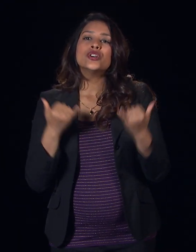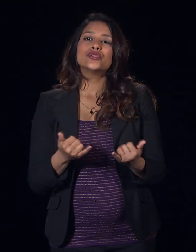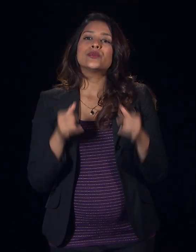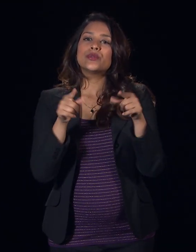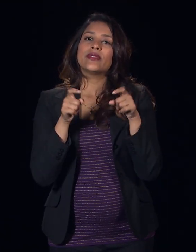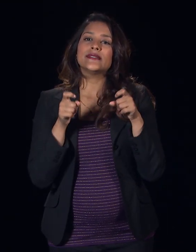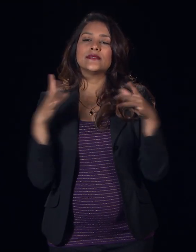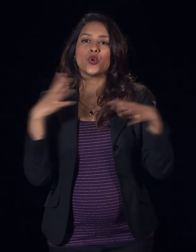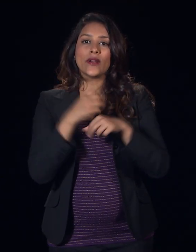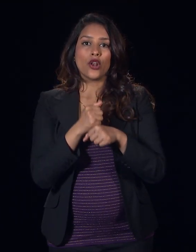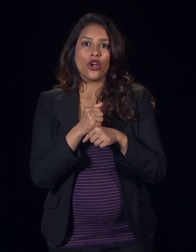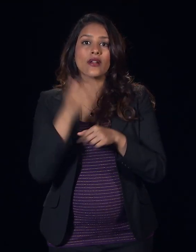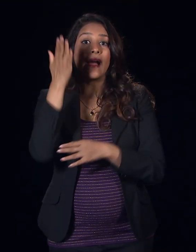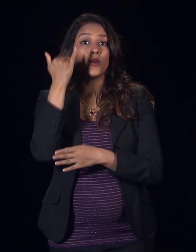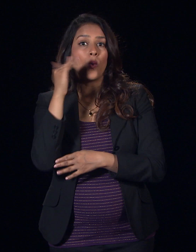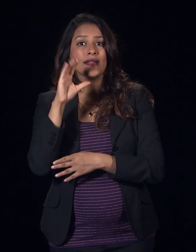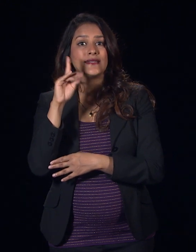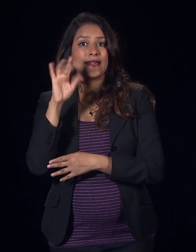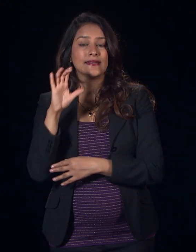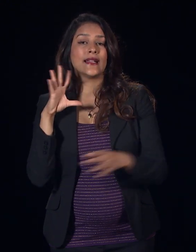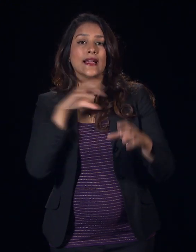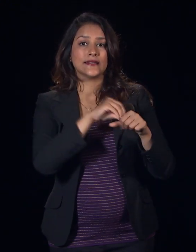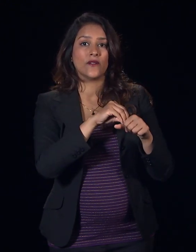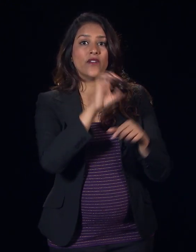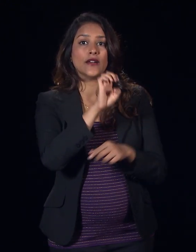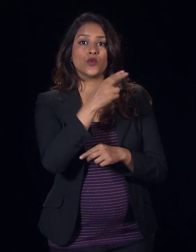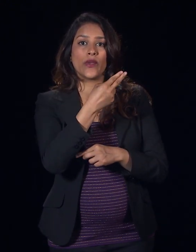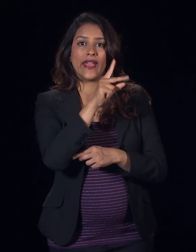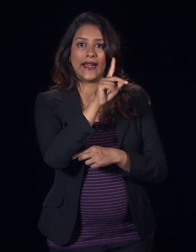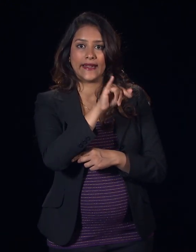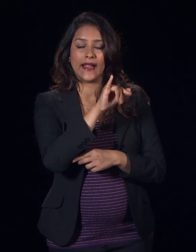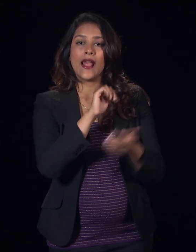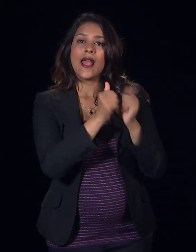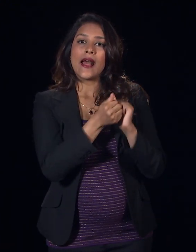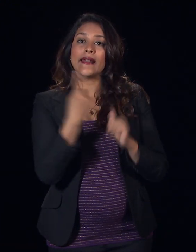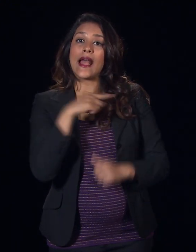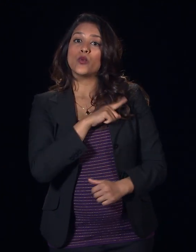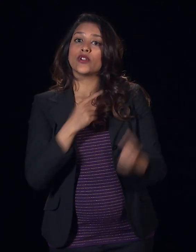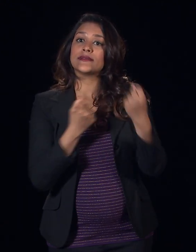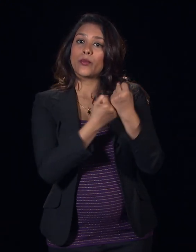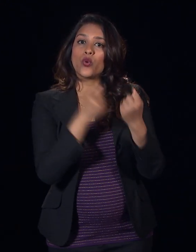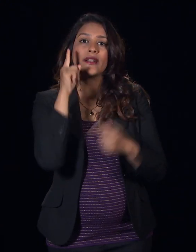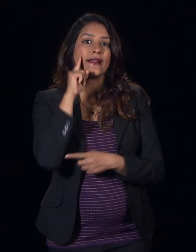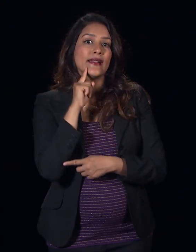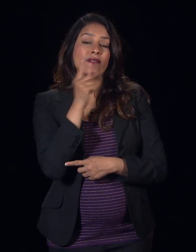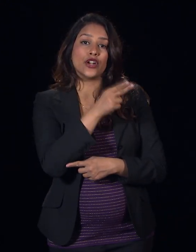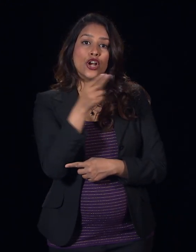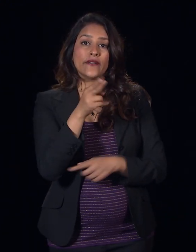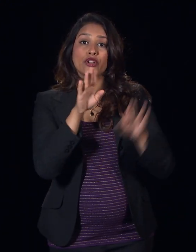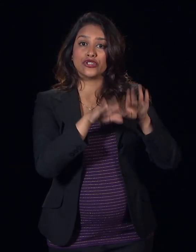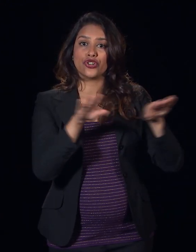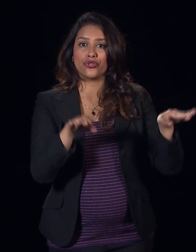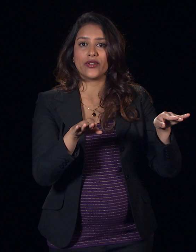So that is a quick look at why CDC is involved in EHDI and how we are supporting deaf and hard of hearing children.